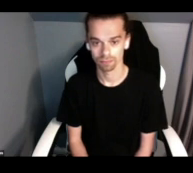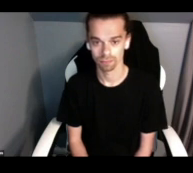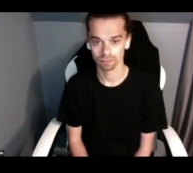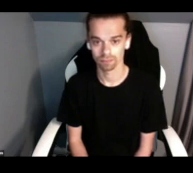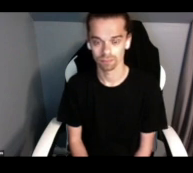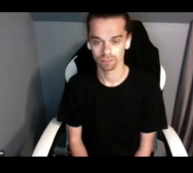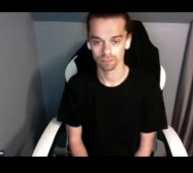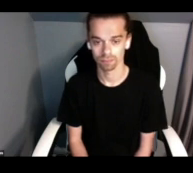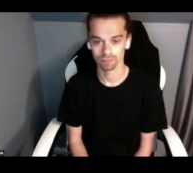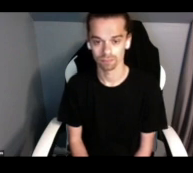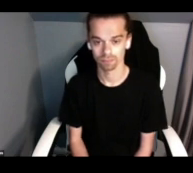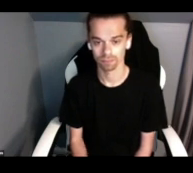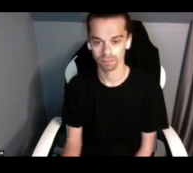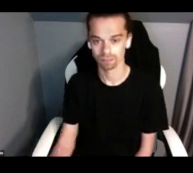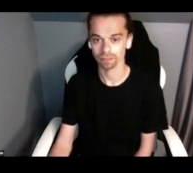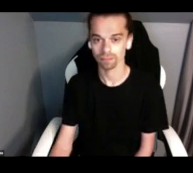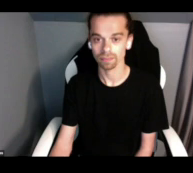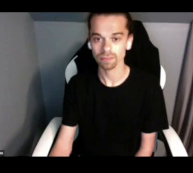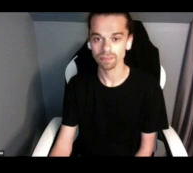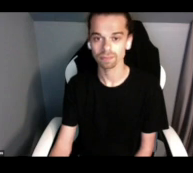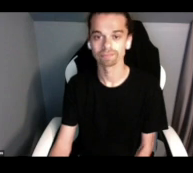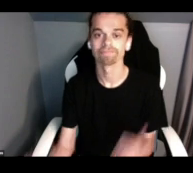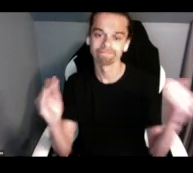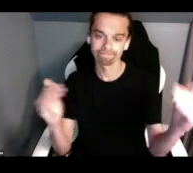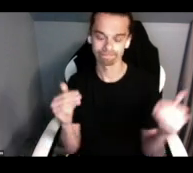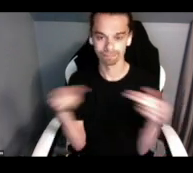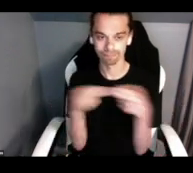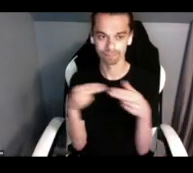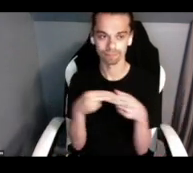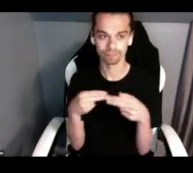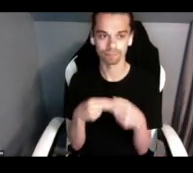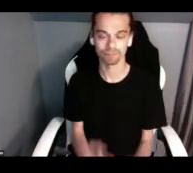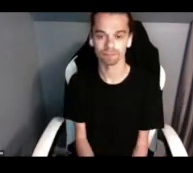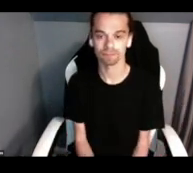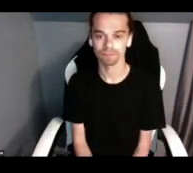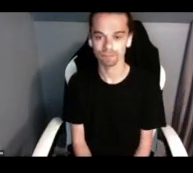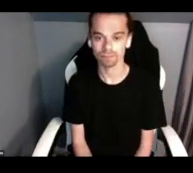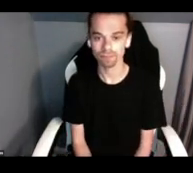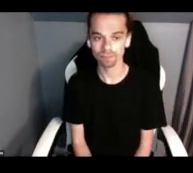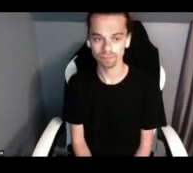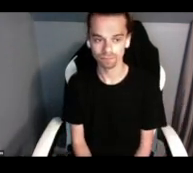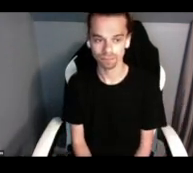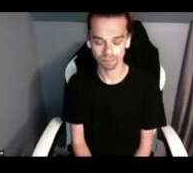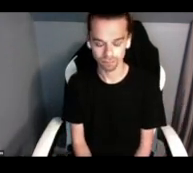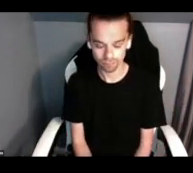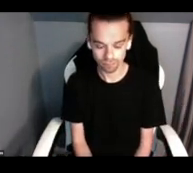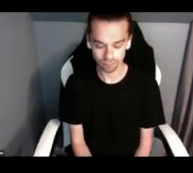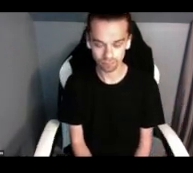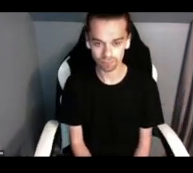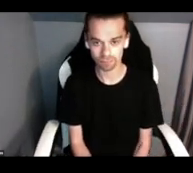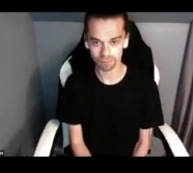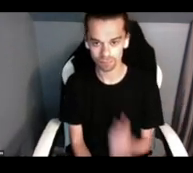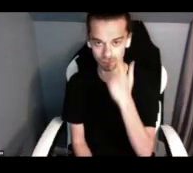Next slide, please. It is